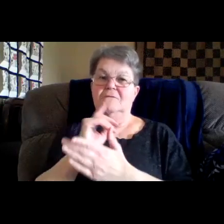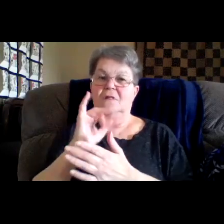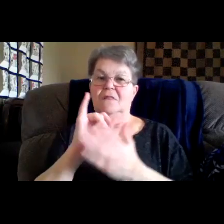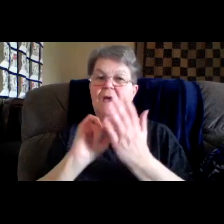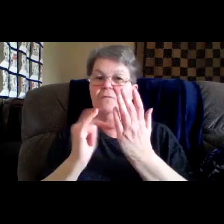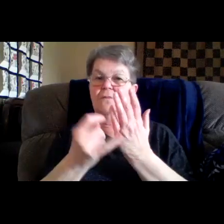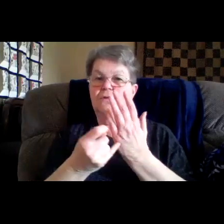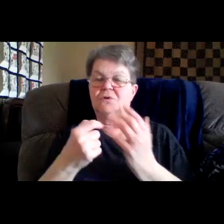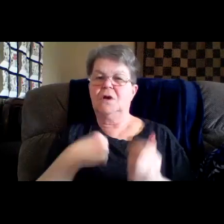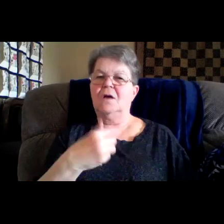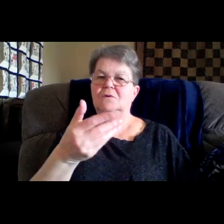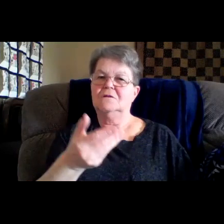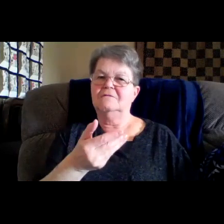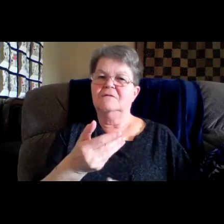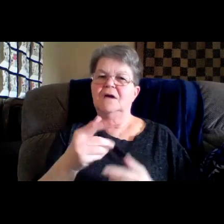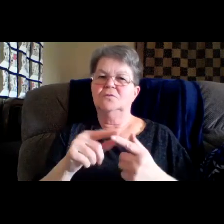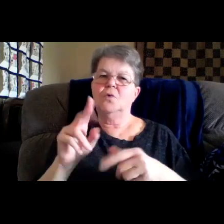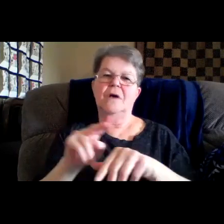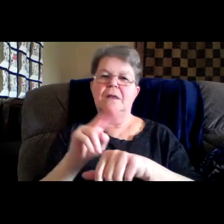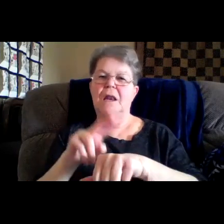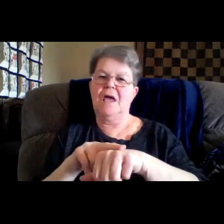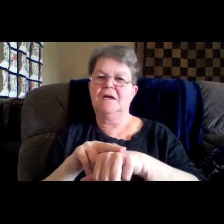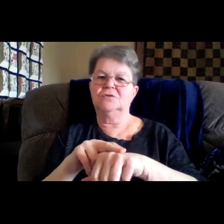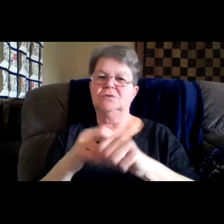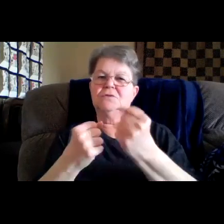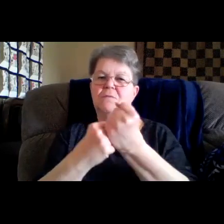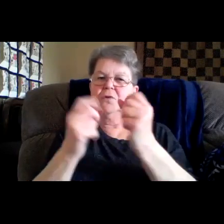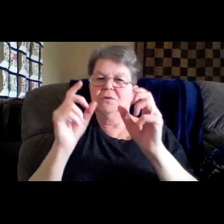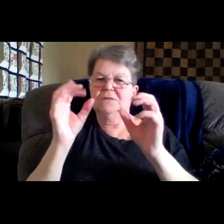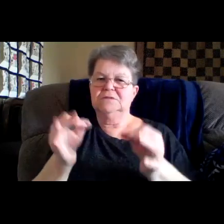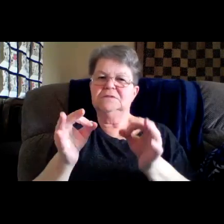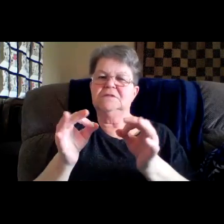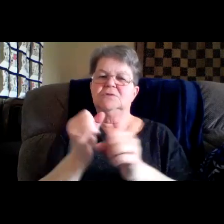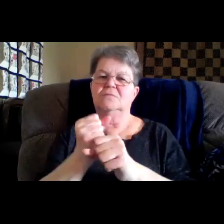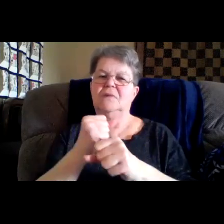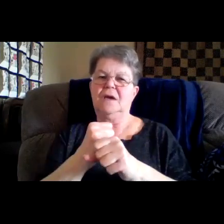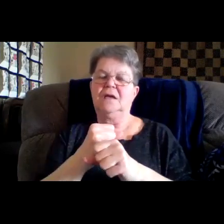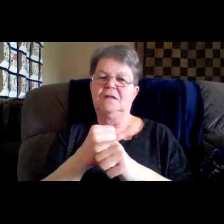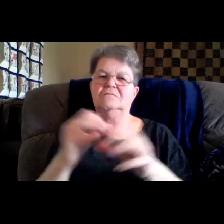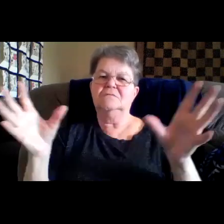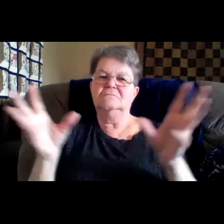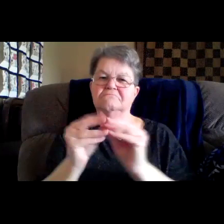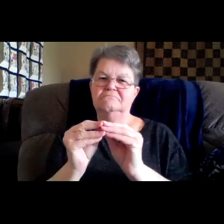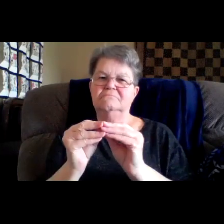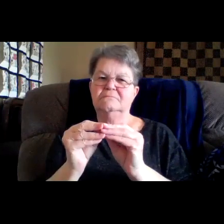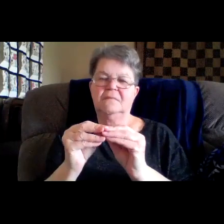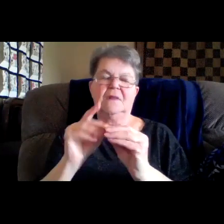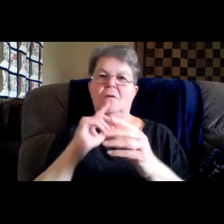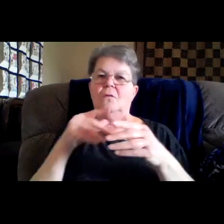I was invited to a national supported decision-making symposium and got really overwhelmed by so many things